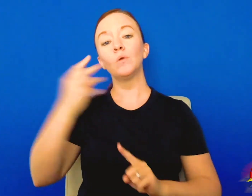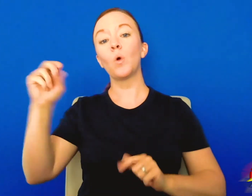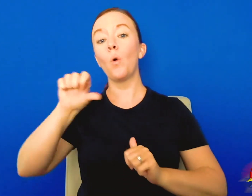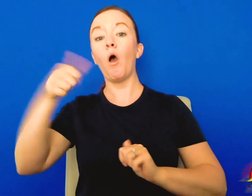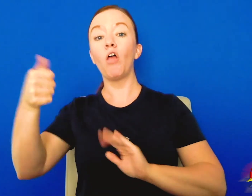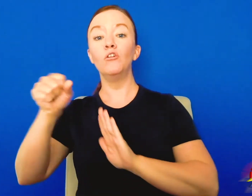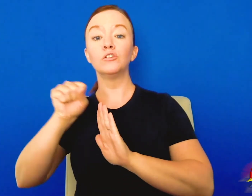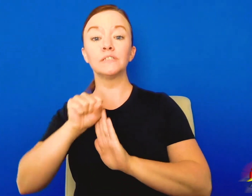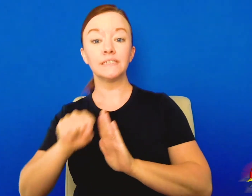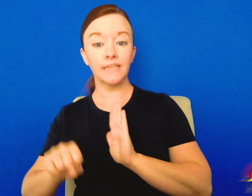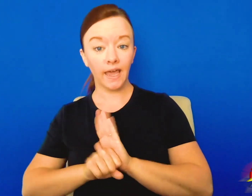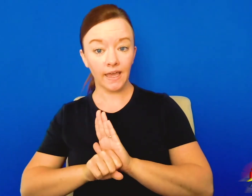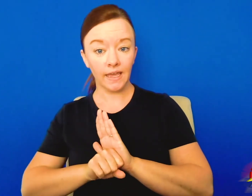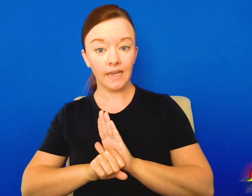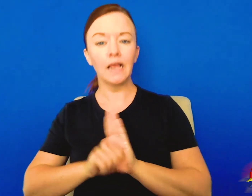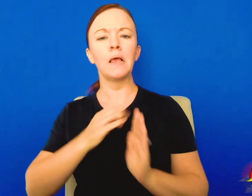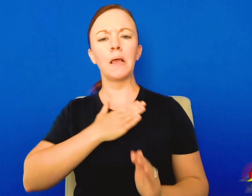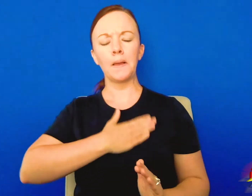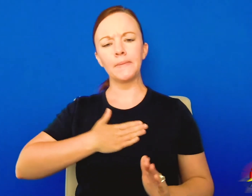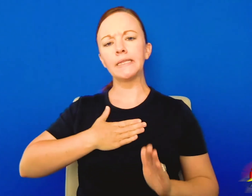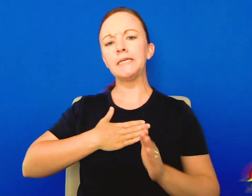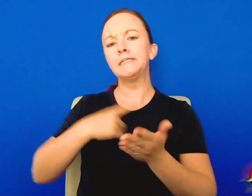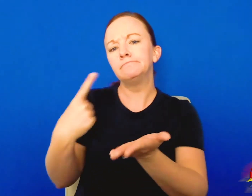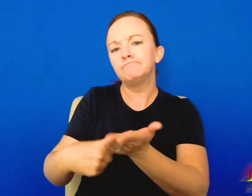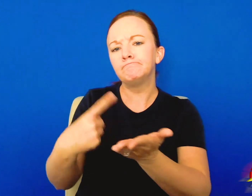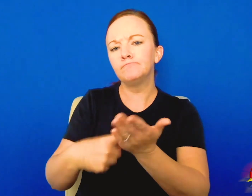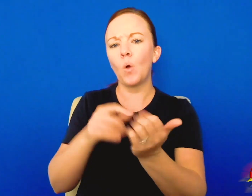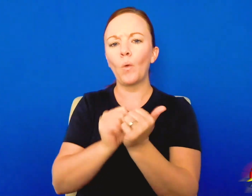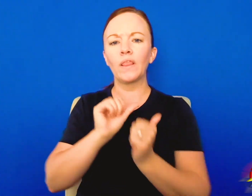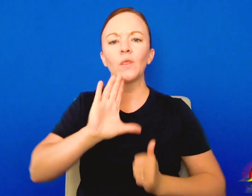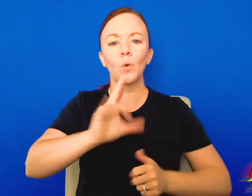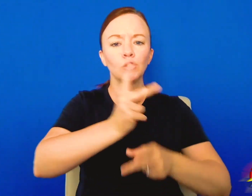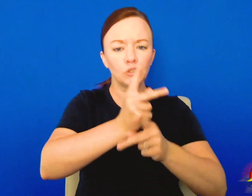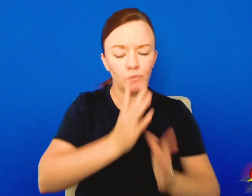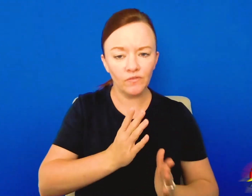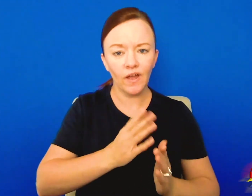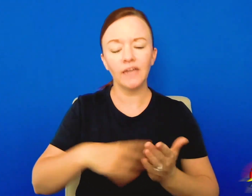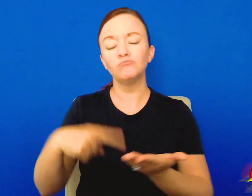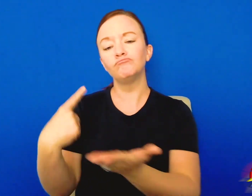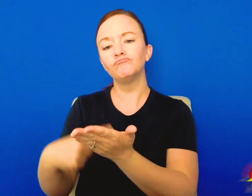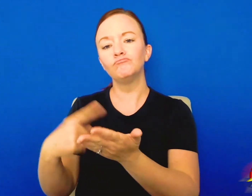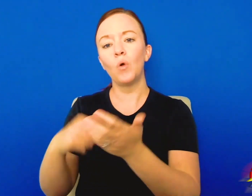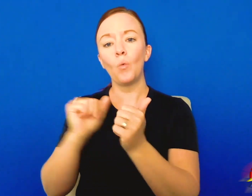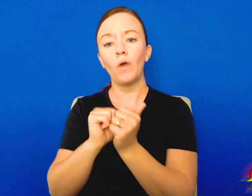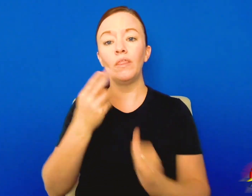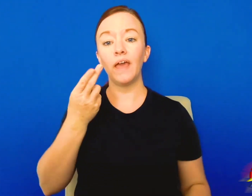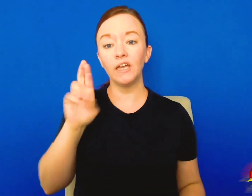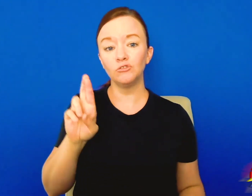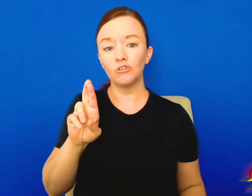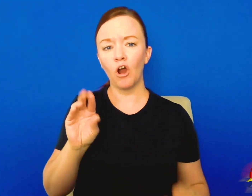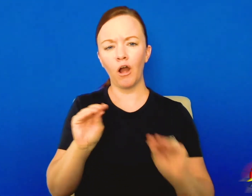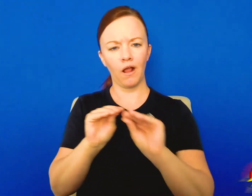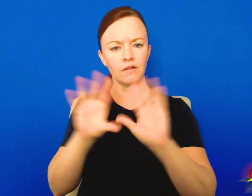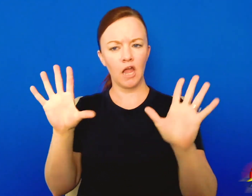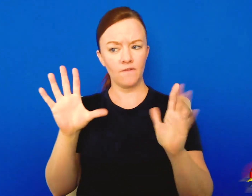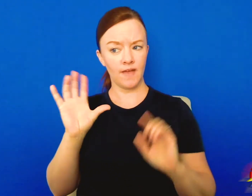IF YOU HAVE TRAVELED OUT OF STATE, PLEASE WORK WITH YOUR SUPERVISOR AND HR TO CLARIFY IF THERE IS